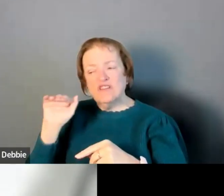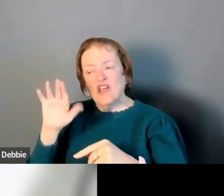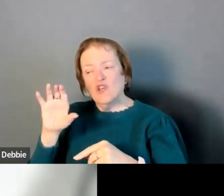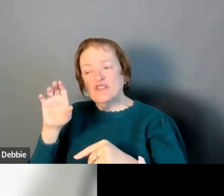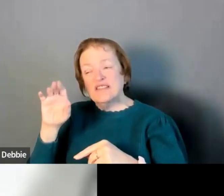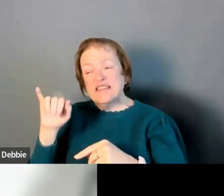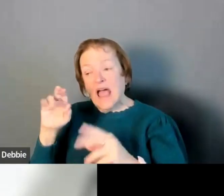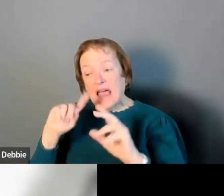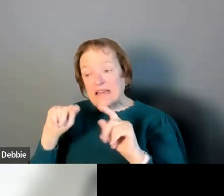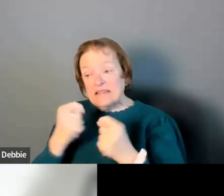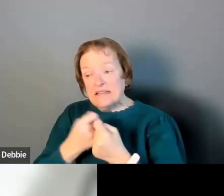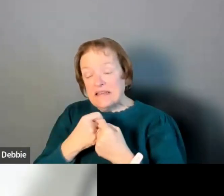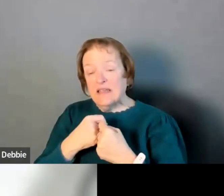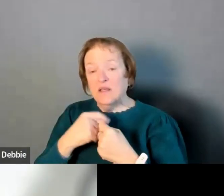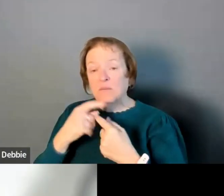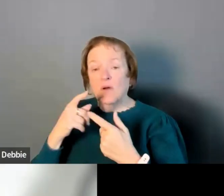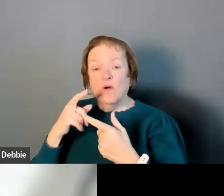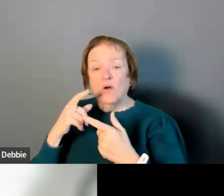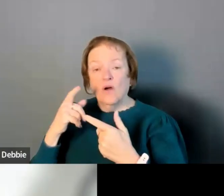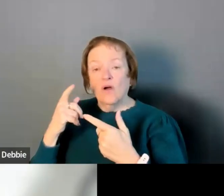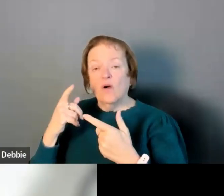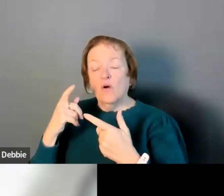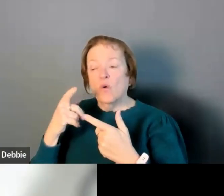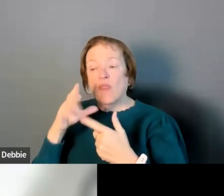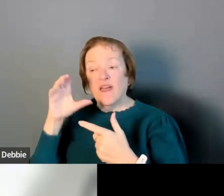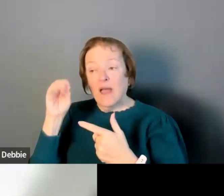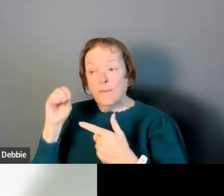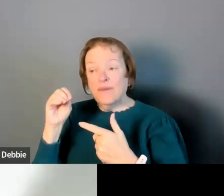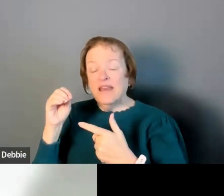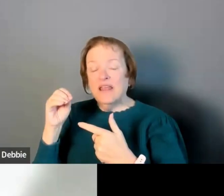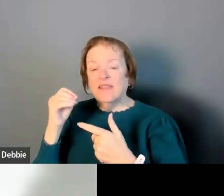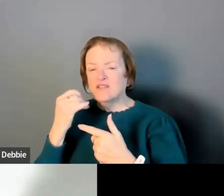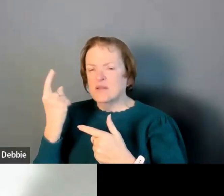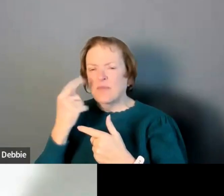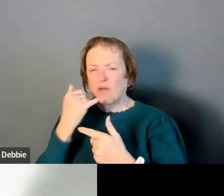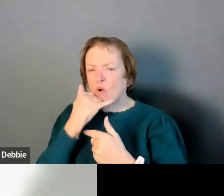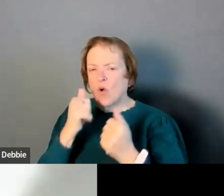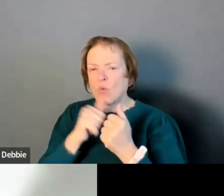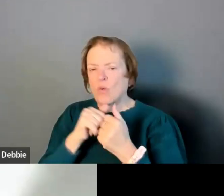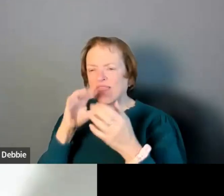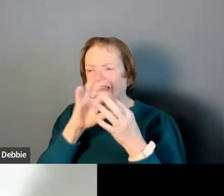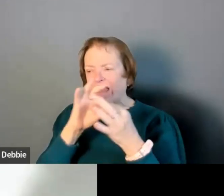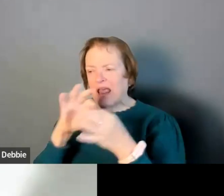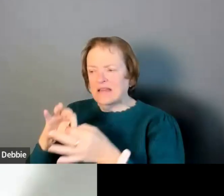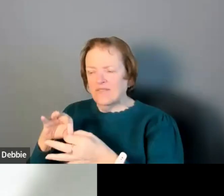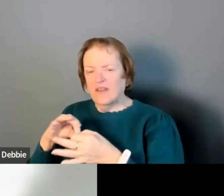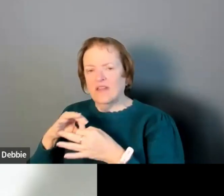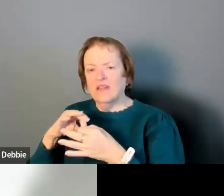because there must be something wrong with your connectivity. A lot of times, it is the way it goes in.